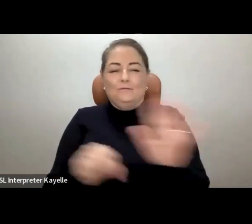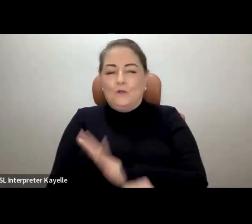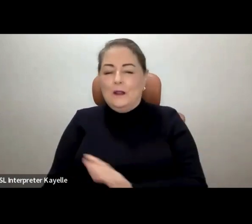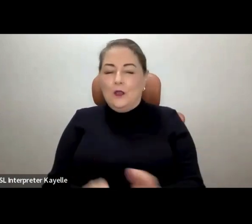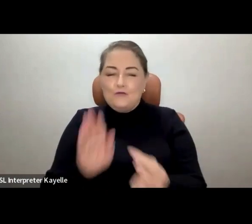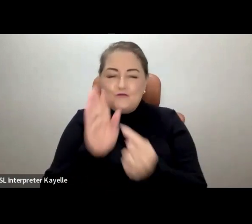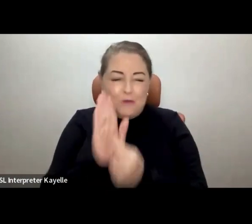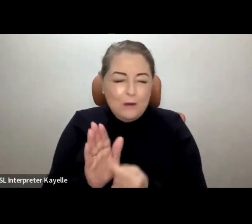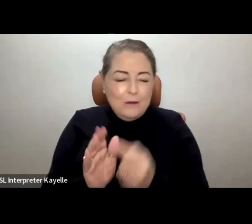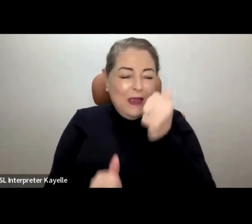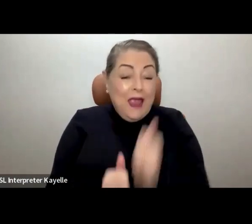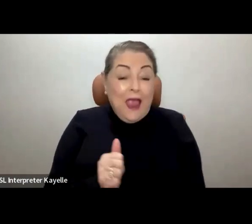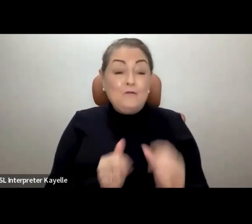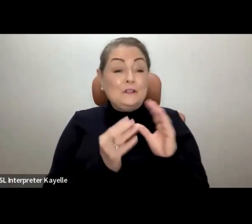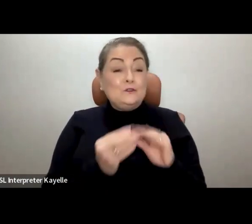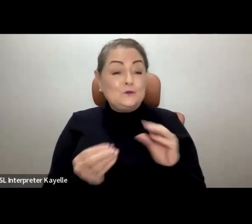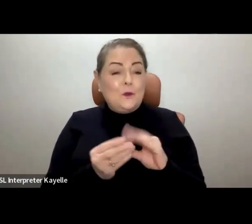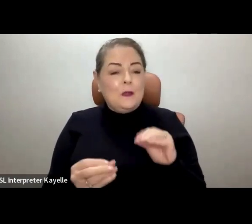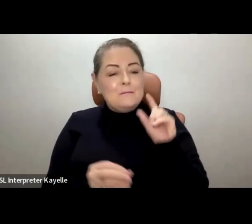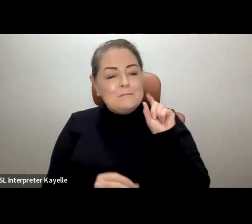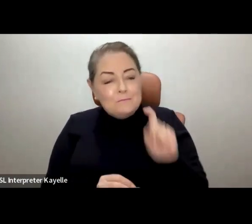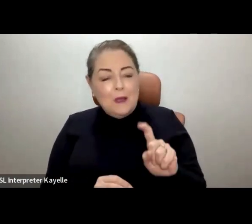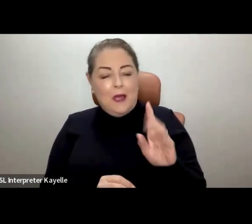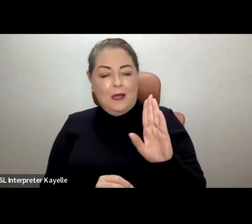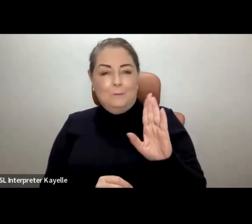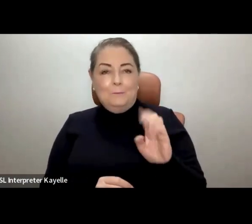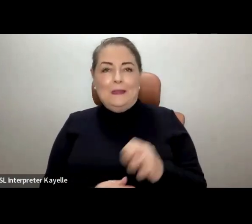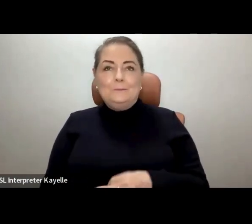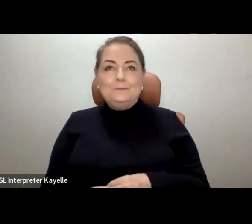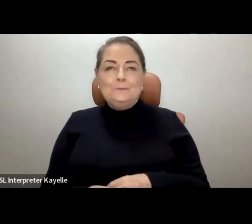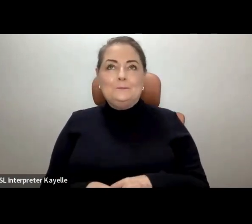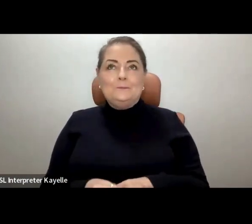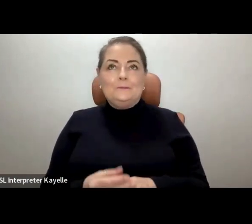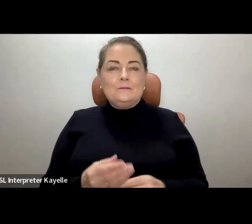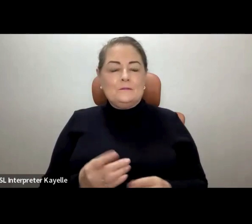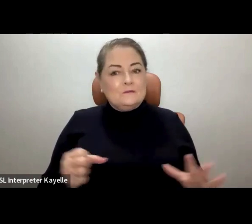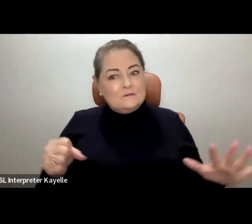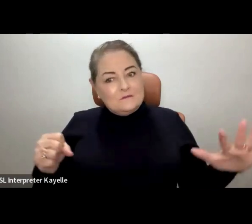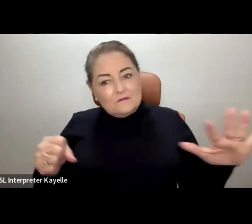every story has to be, you know, completely made by own, sometimes